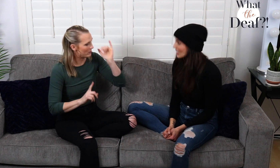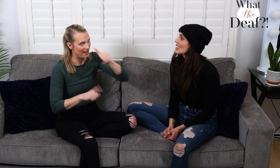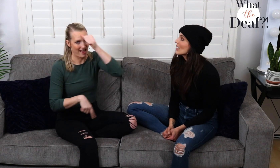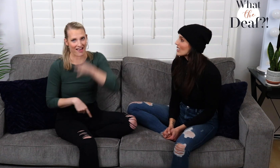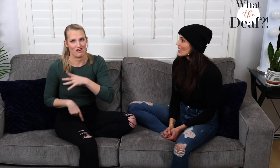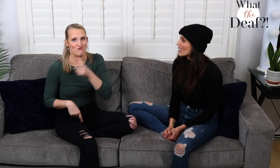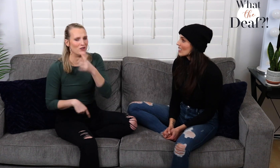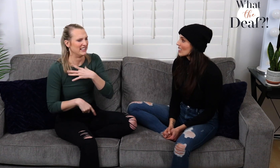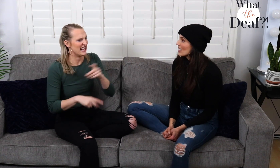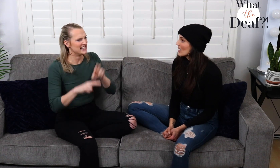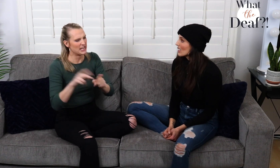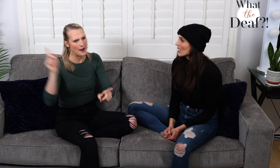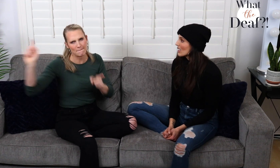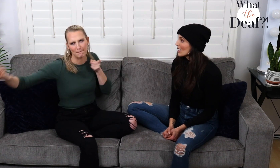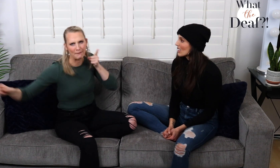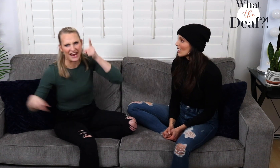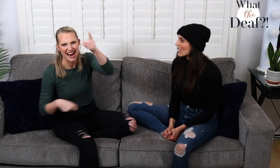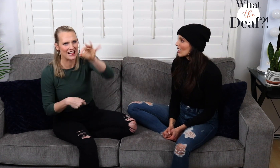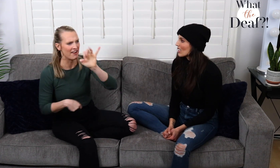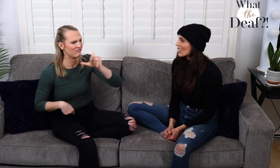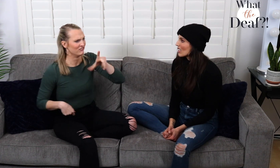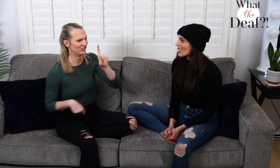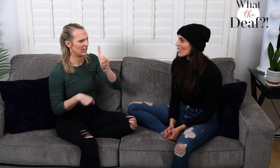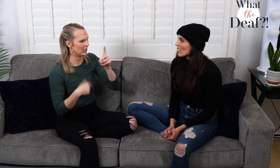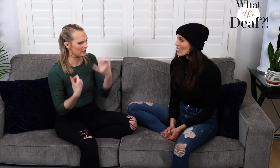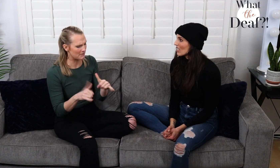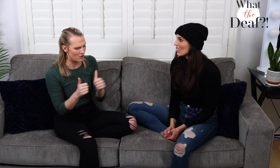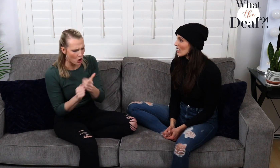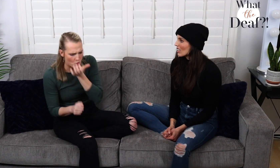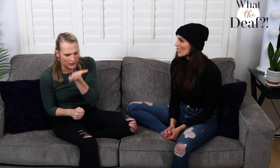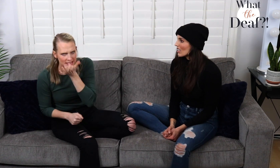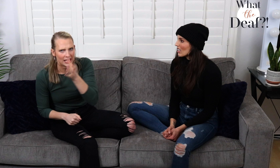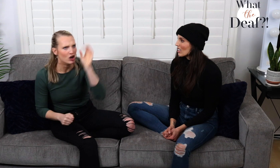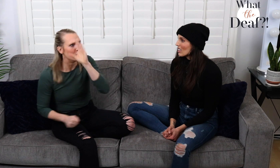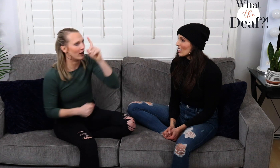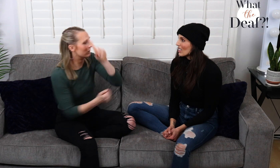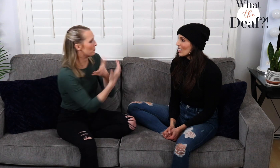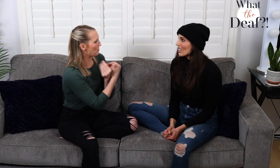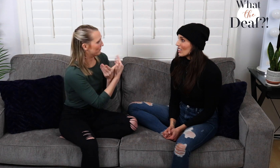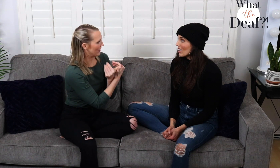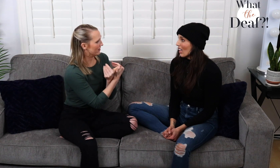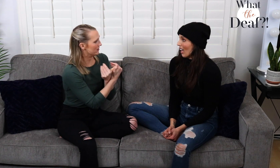the guy who likes to sit way out into the Outfield and he's playing with the grass and looking for butterflies.